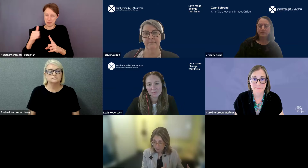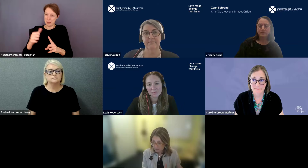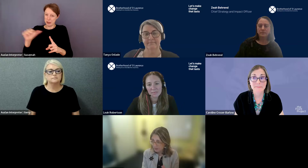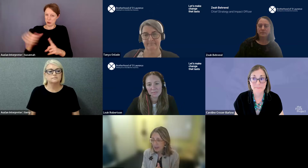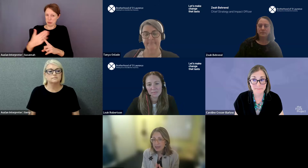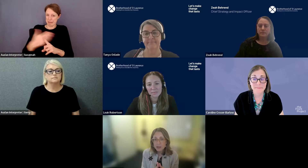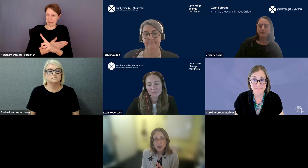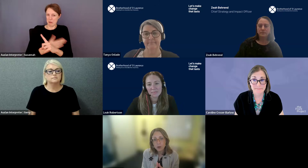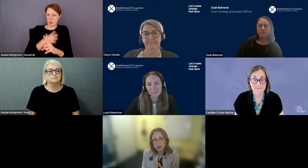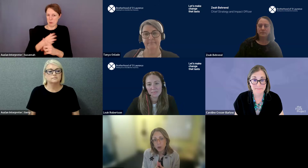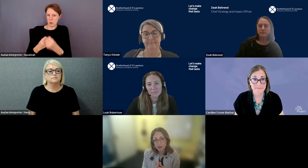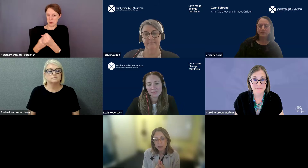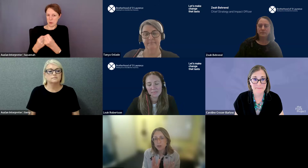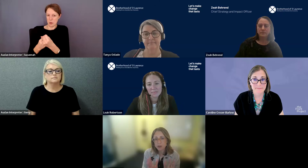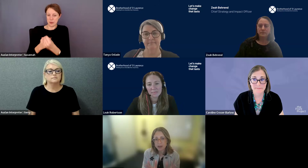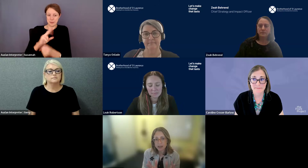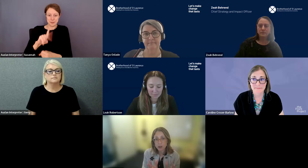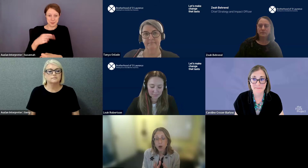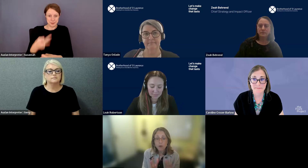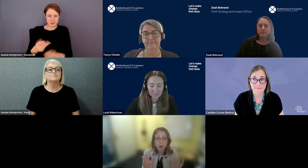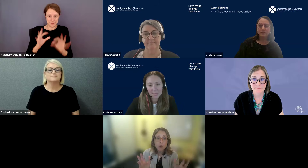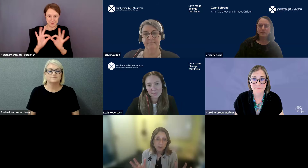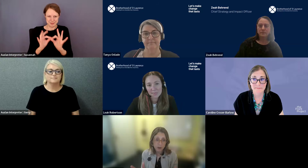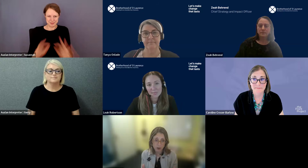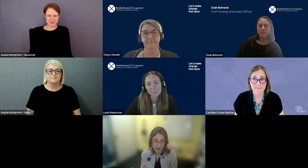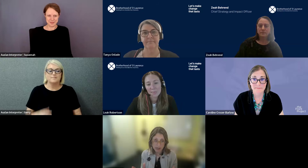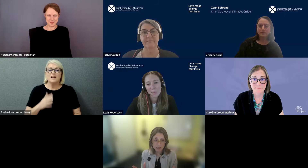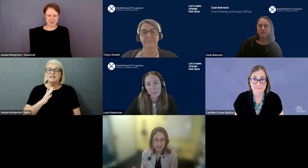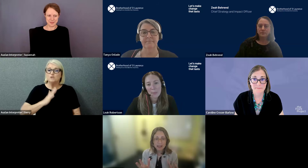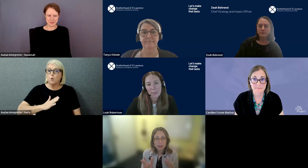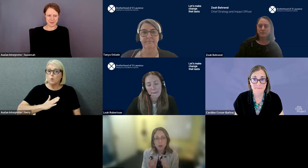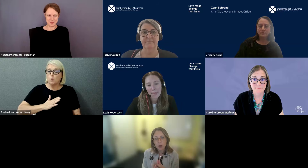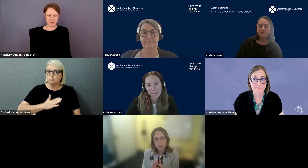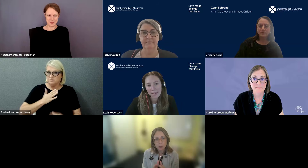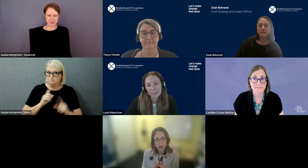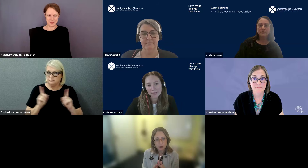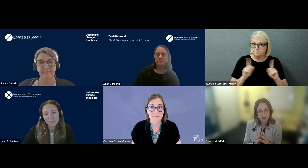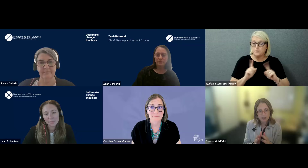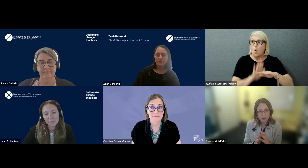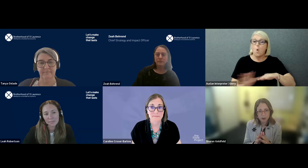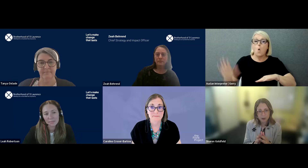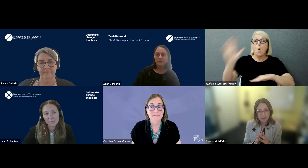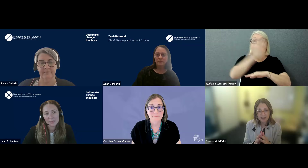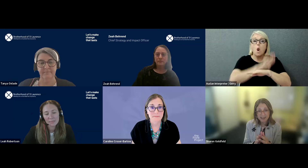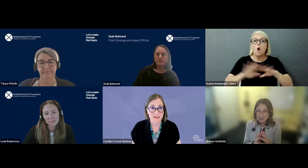school as well. So what's really interesting with that is over all of Australia it's 12.2% children.